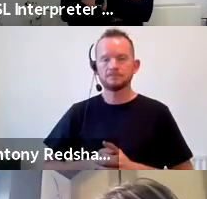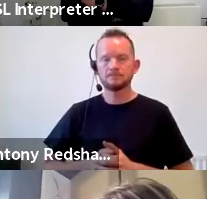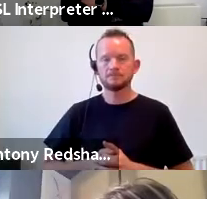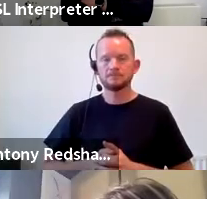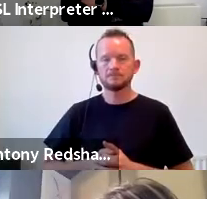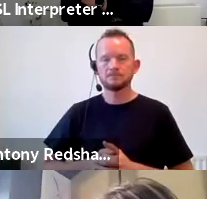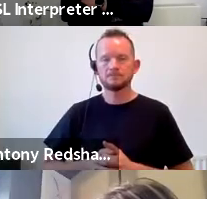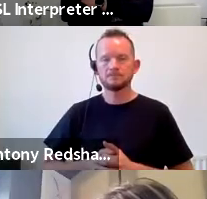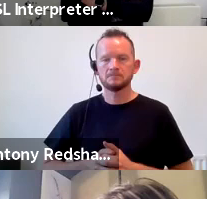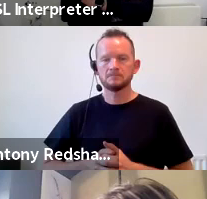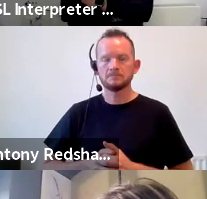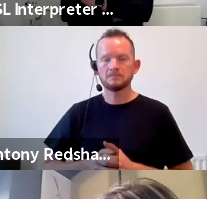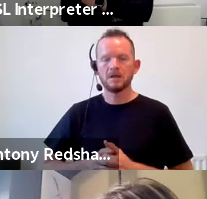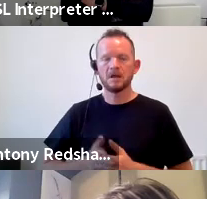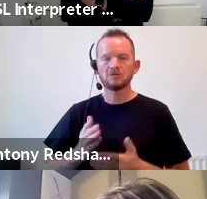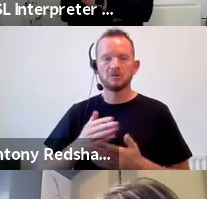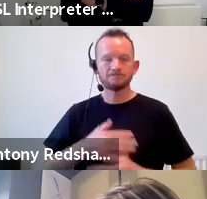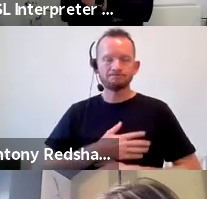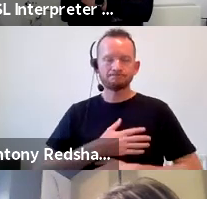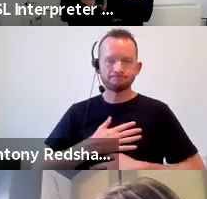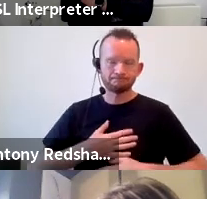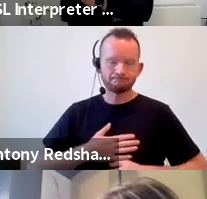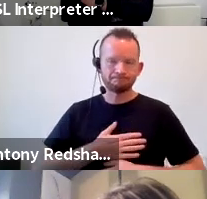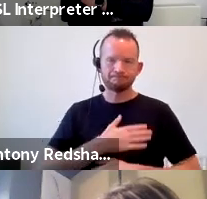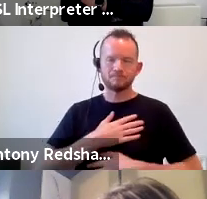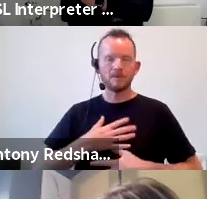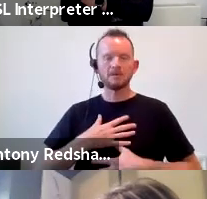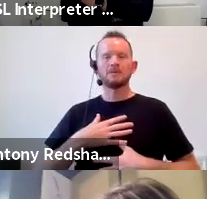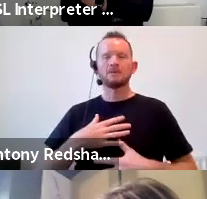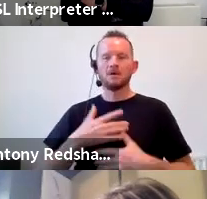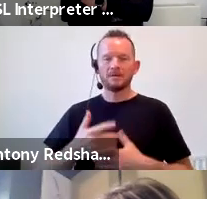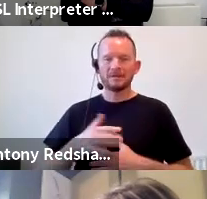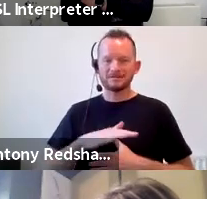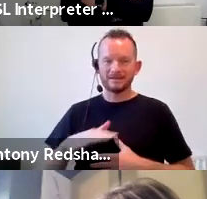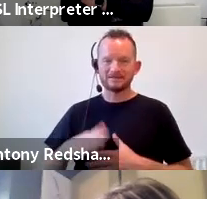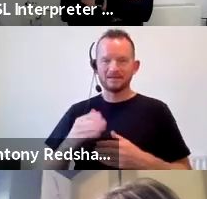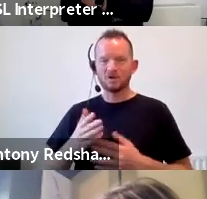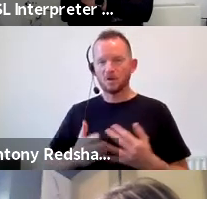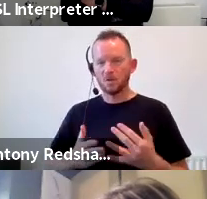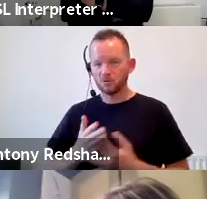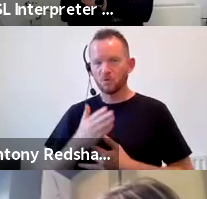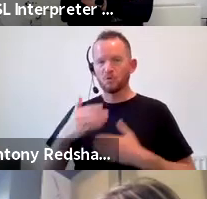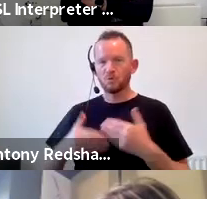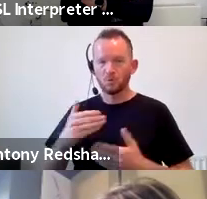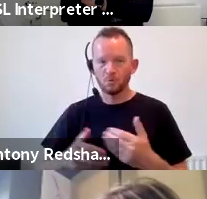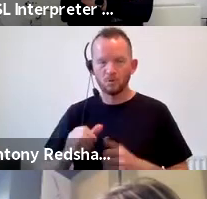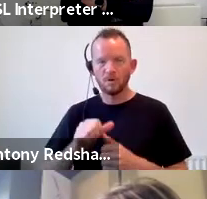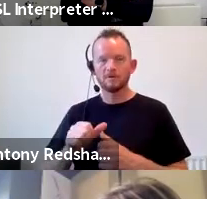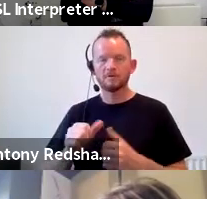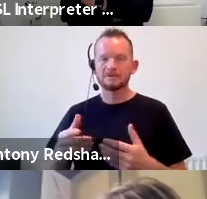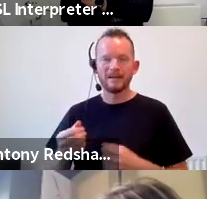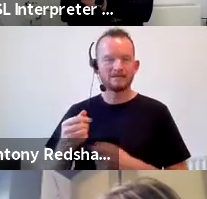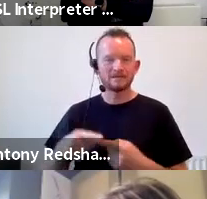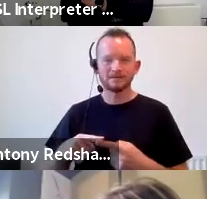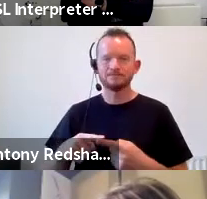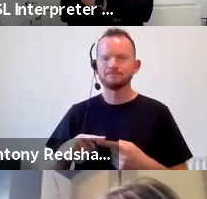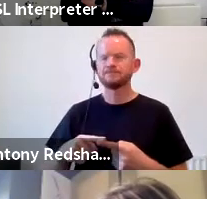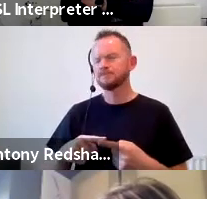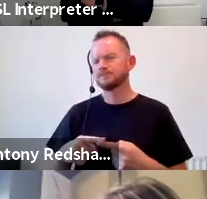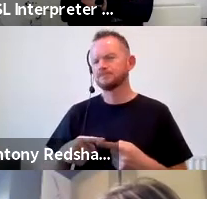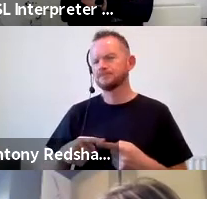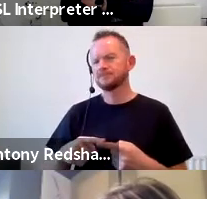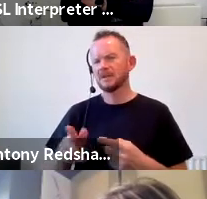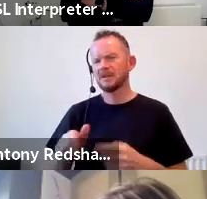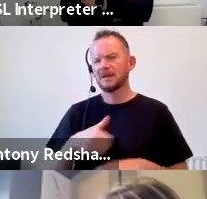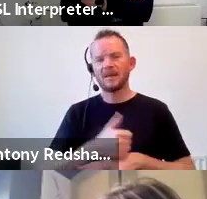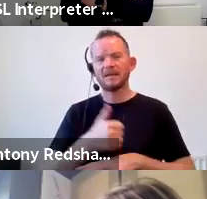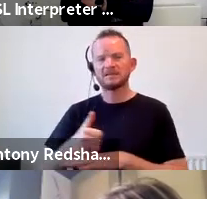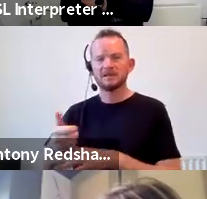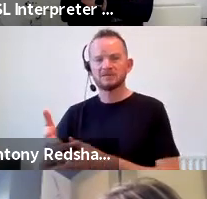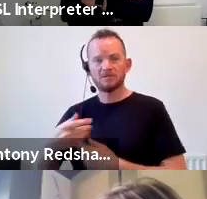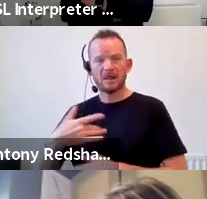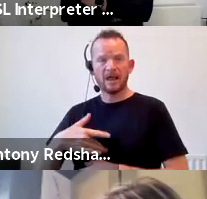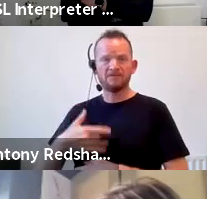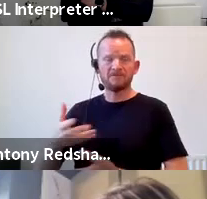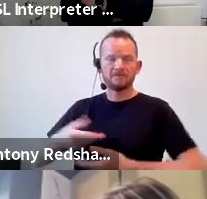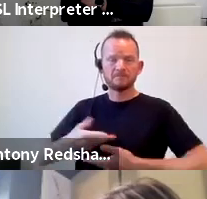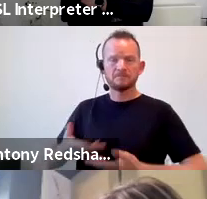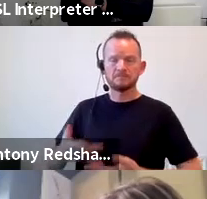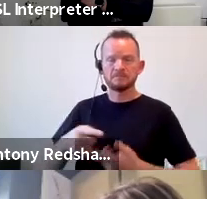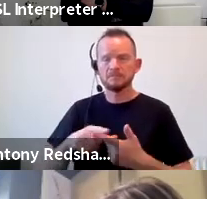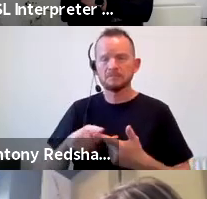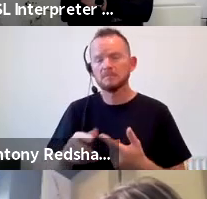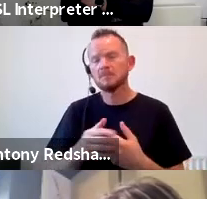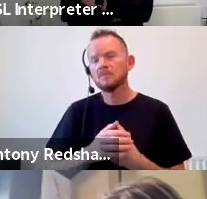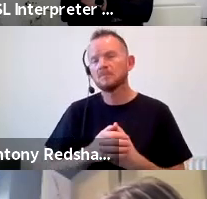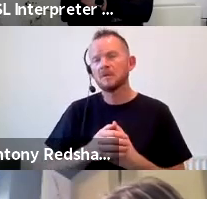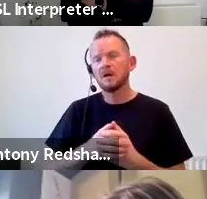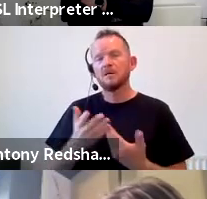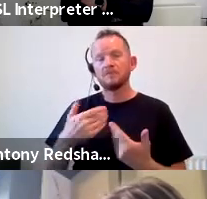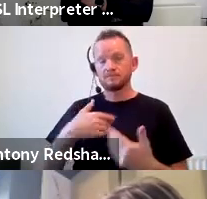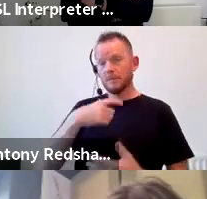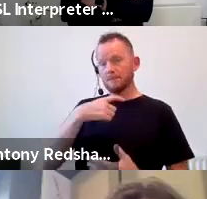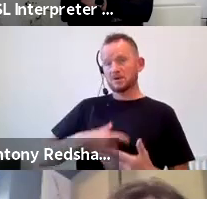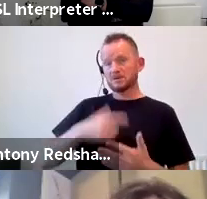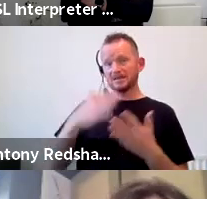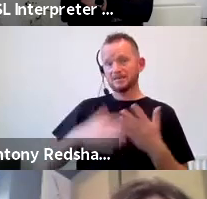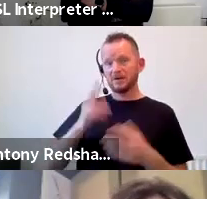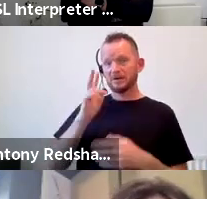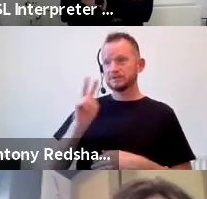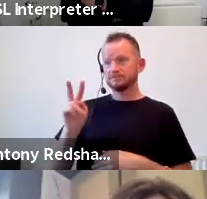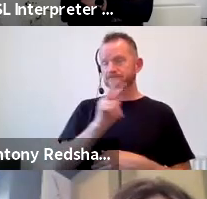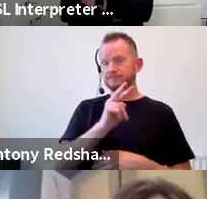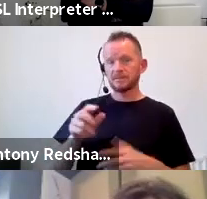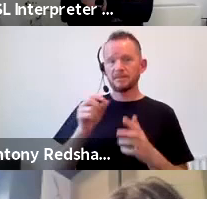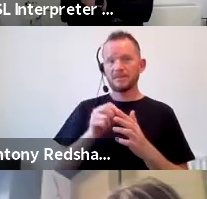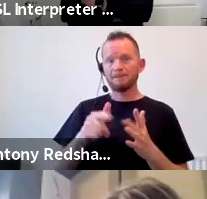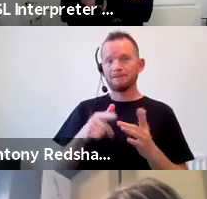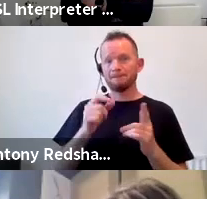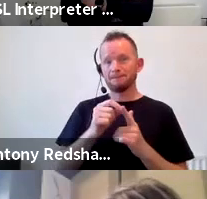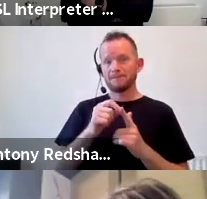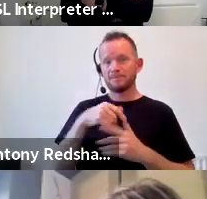It just says build really you know what these kids have to go through in order to get the basics of life, just speaking on, you know, personal experience, and the tech process.